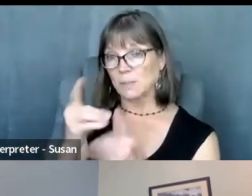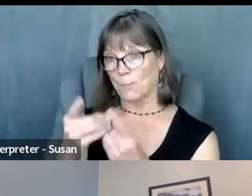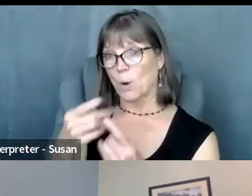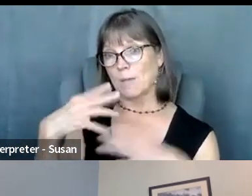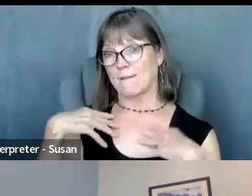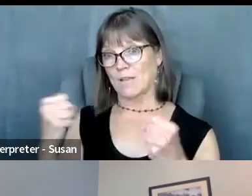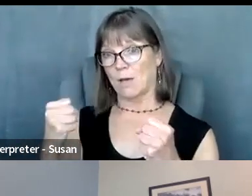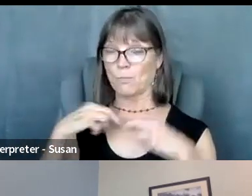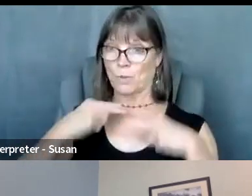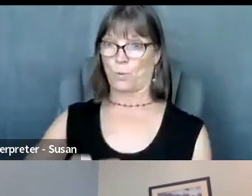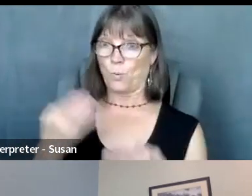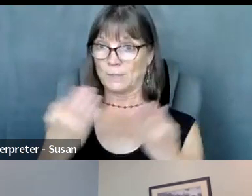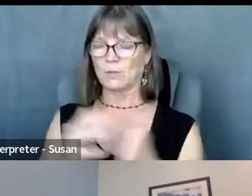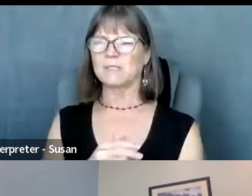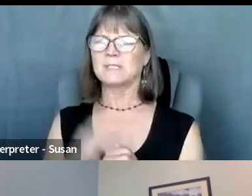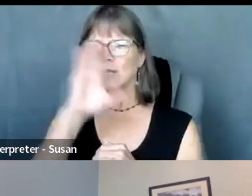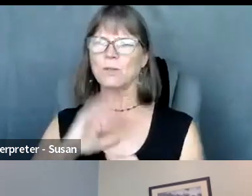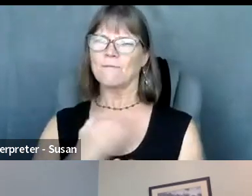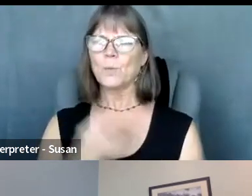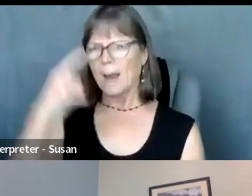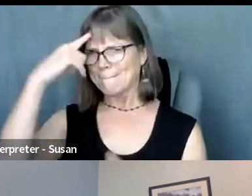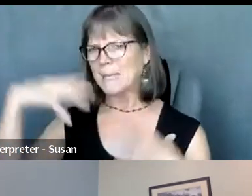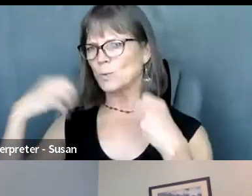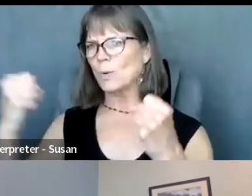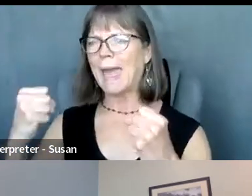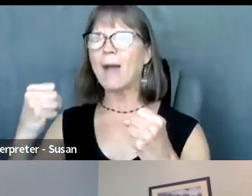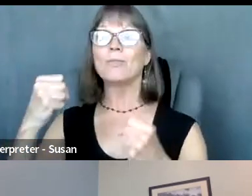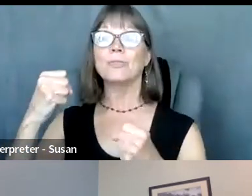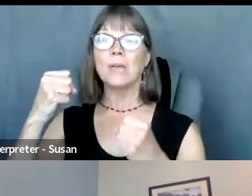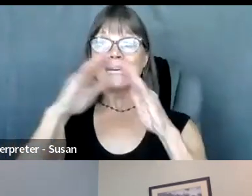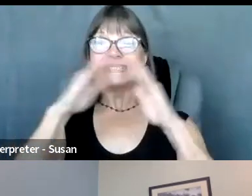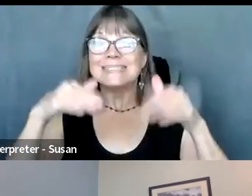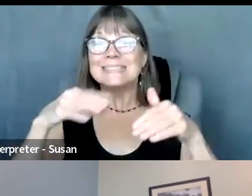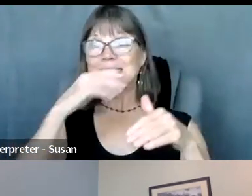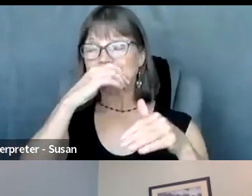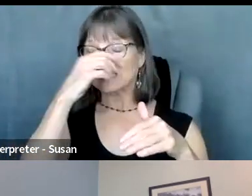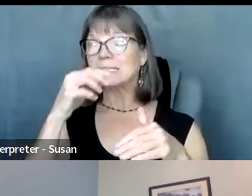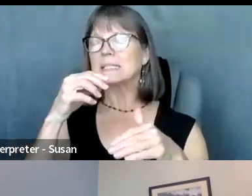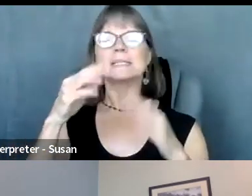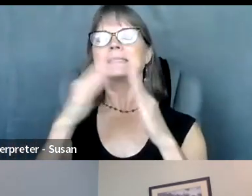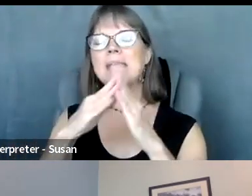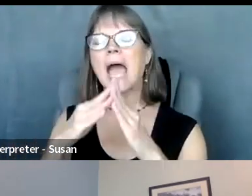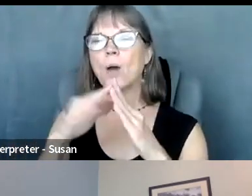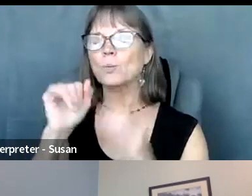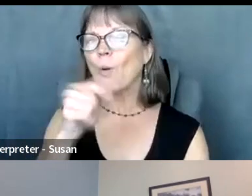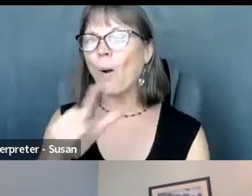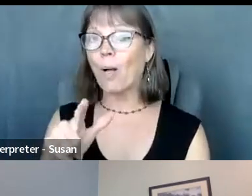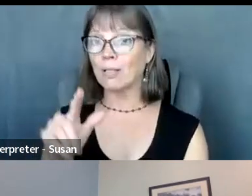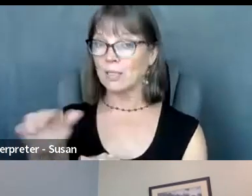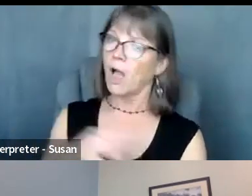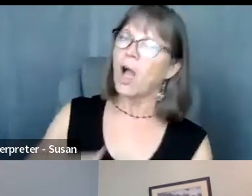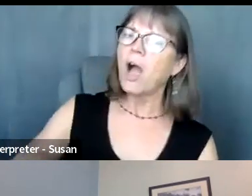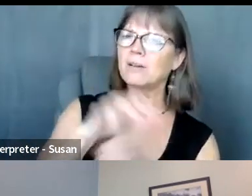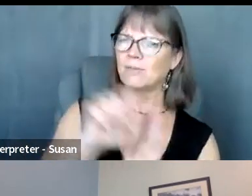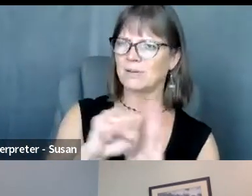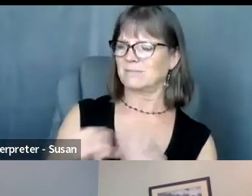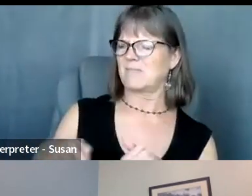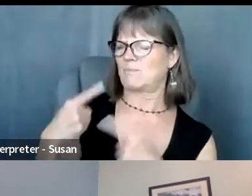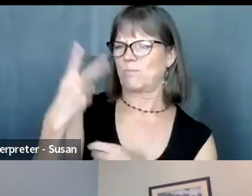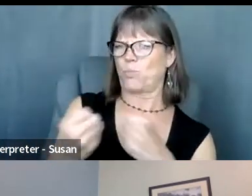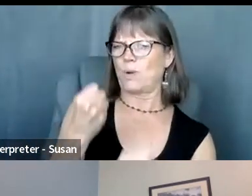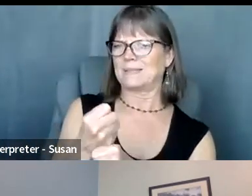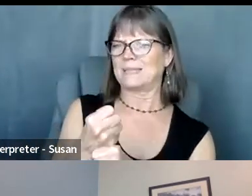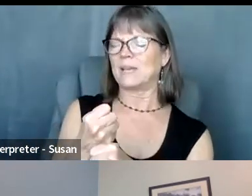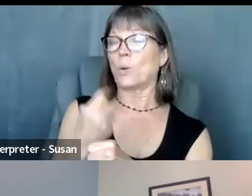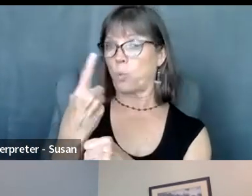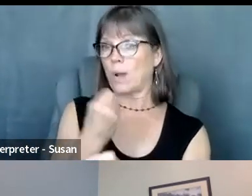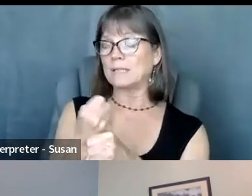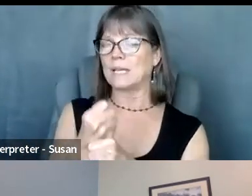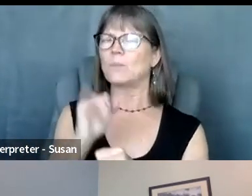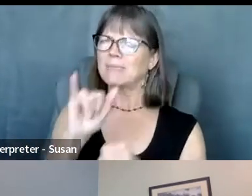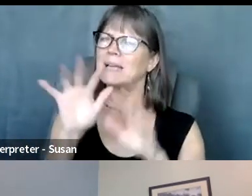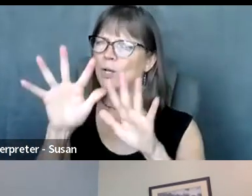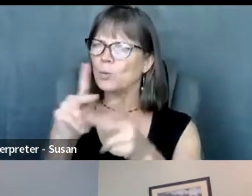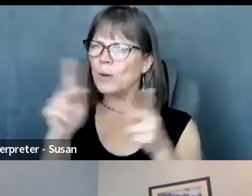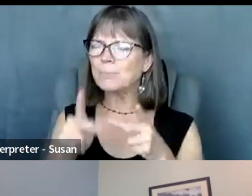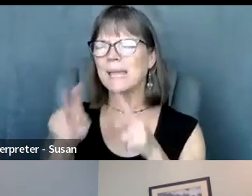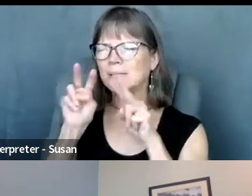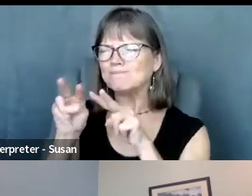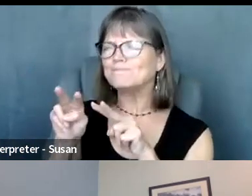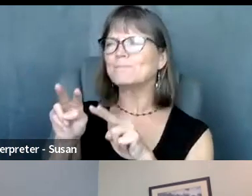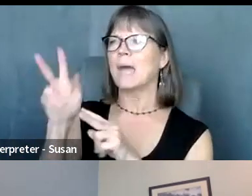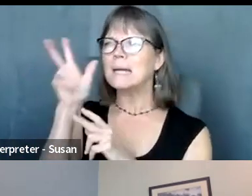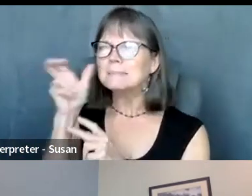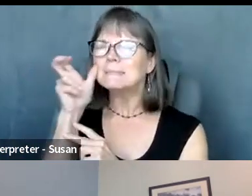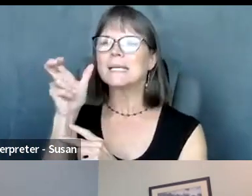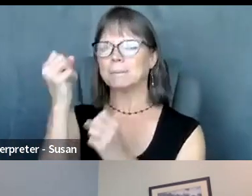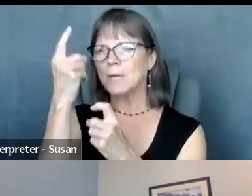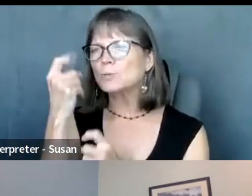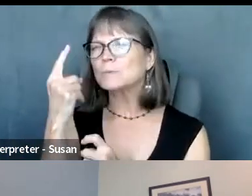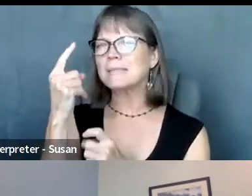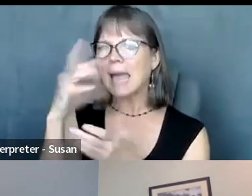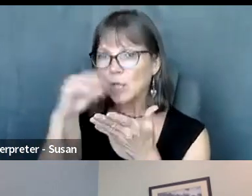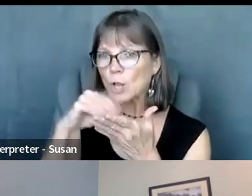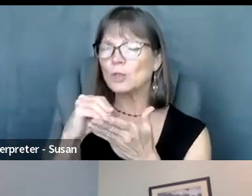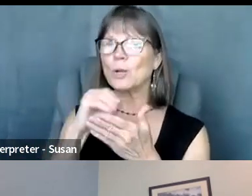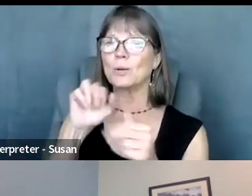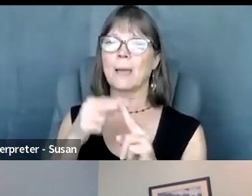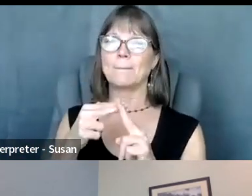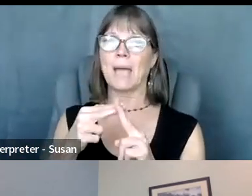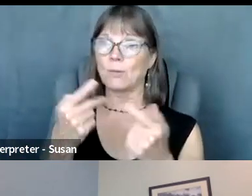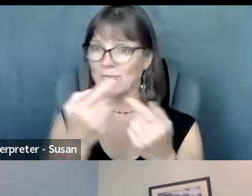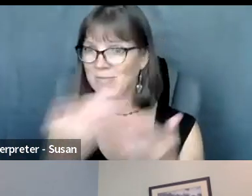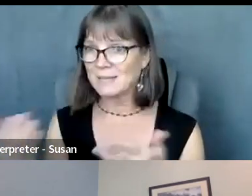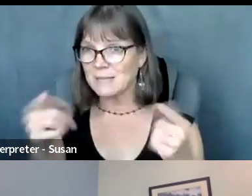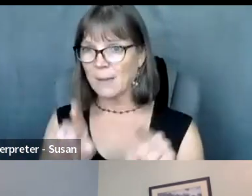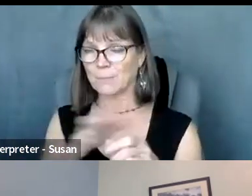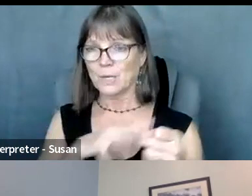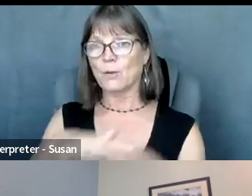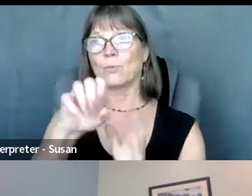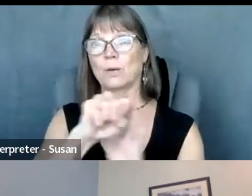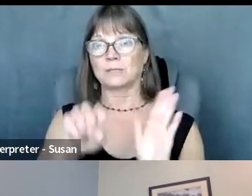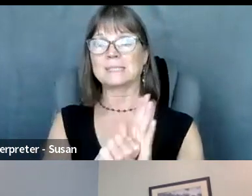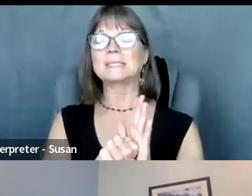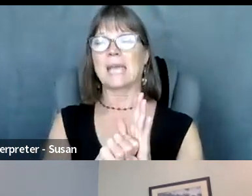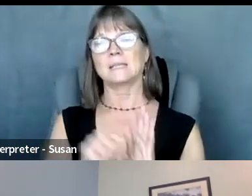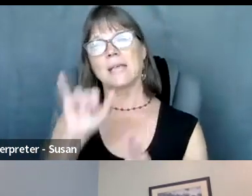Charles Rousseau (he/him): and search for our mental health town Falls. The secretary has been doing town halls across the State for about a year now, and that is a great place to go to hear directly from him, as well as legislative leaders throughout the State. About these very important issues.